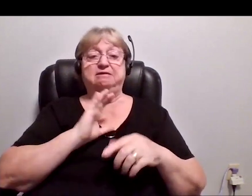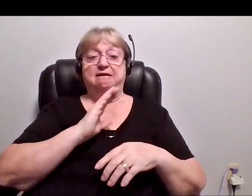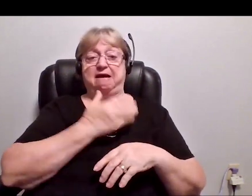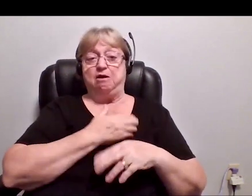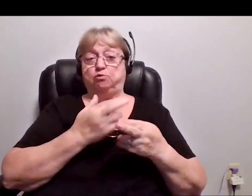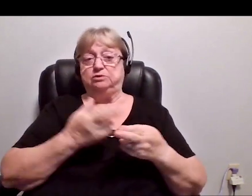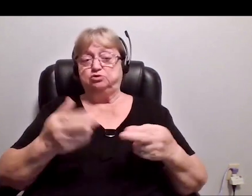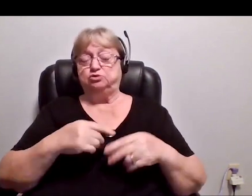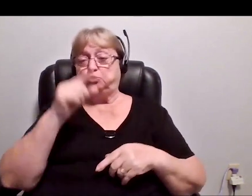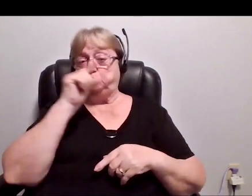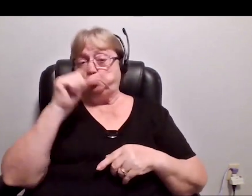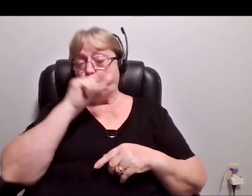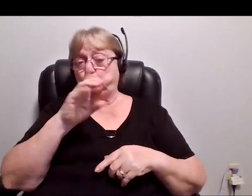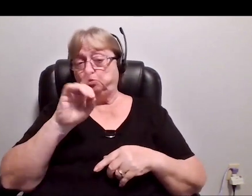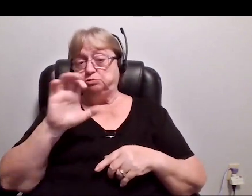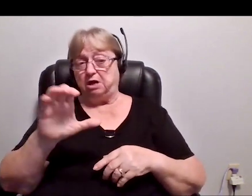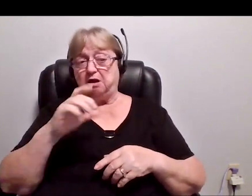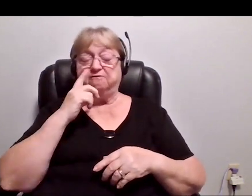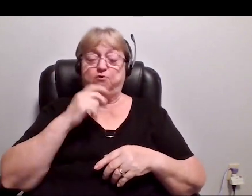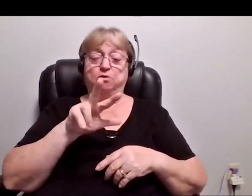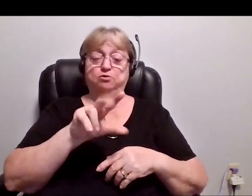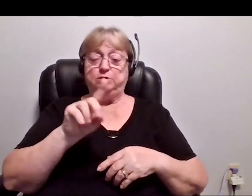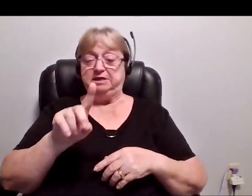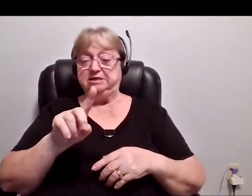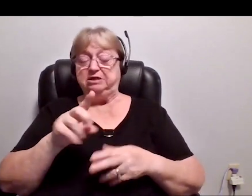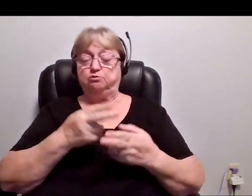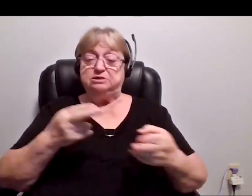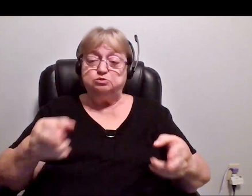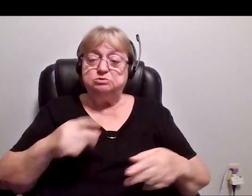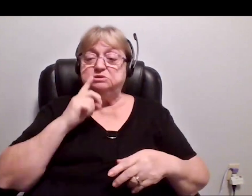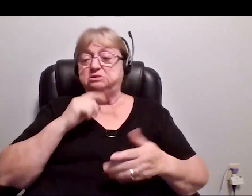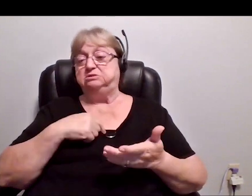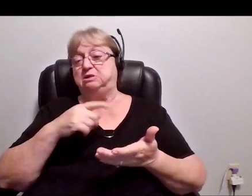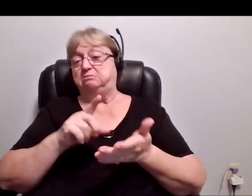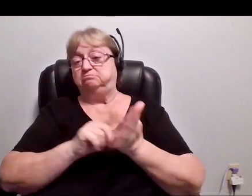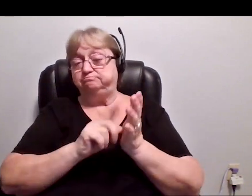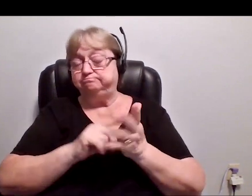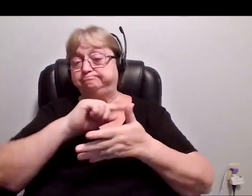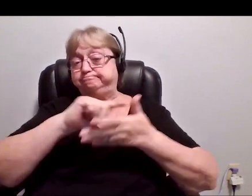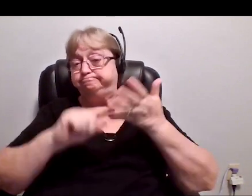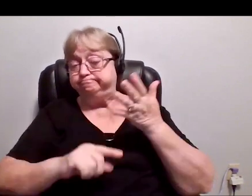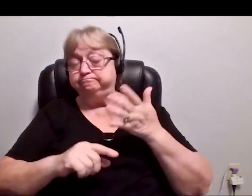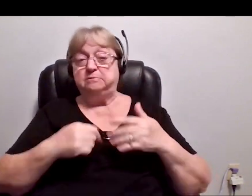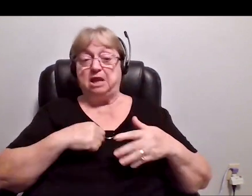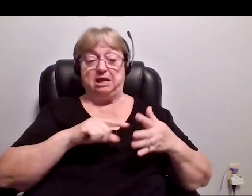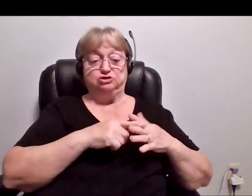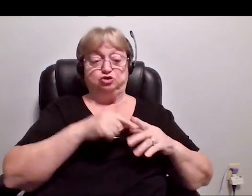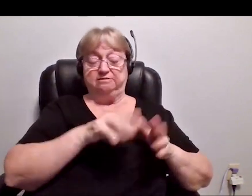as well as many more 3D printing resources. I started this document at SciAccess 2019